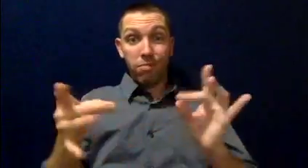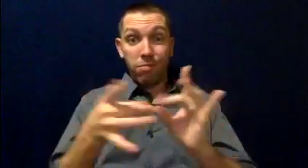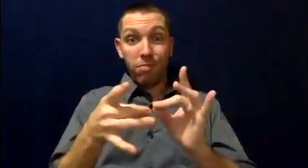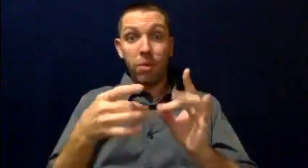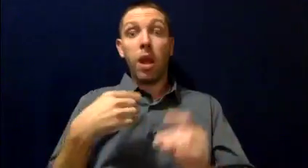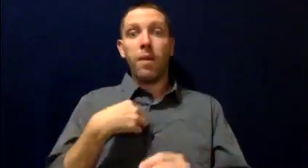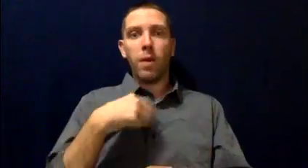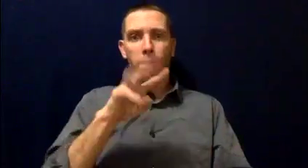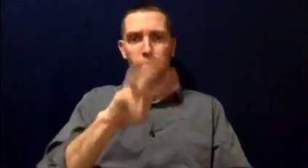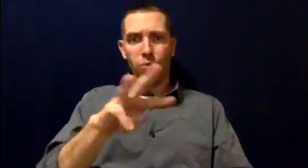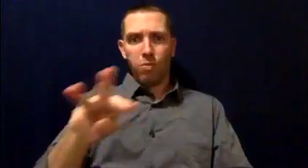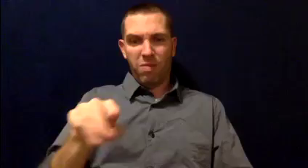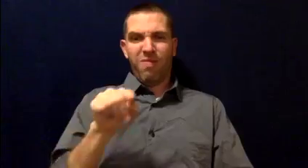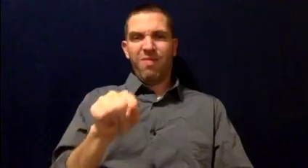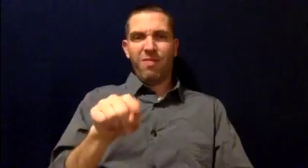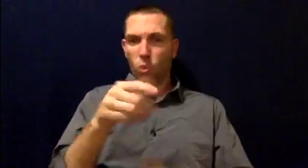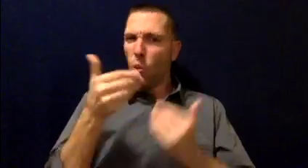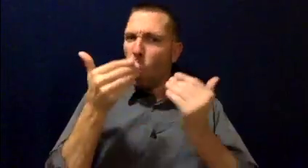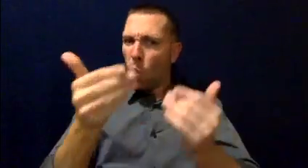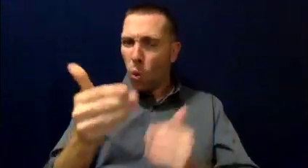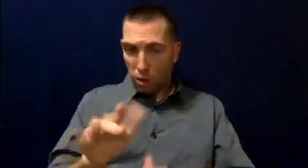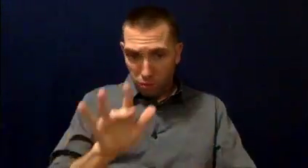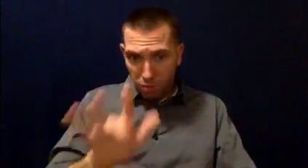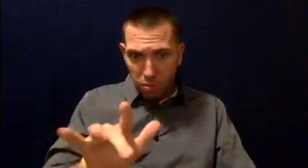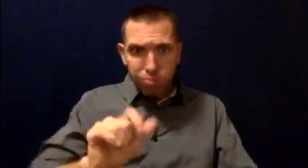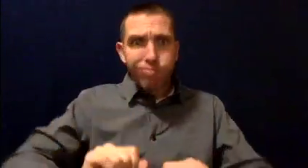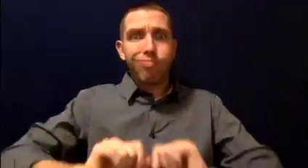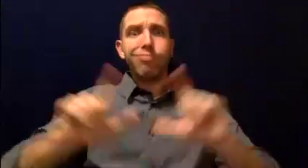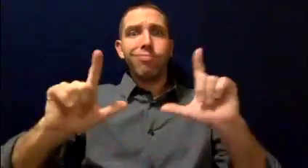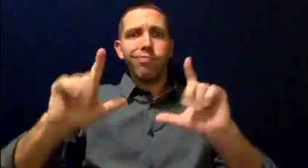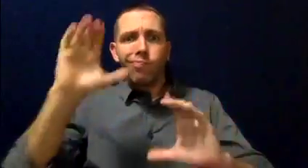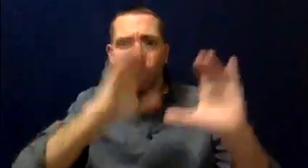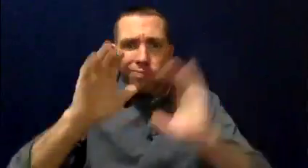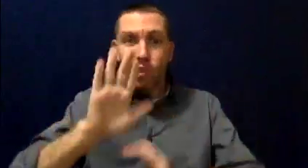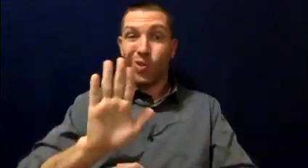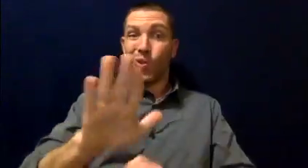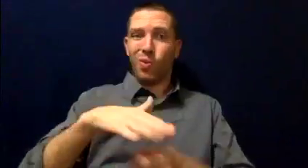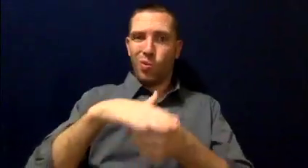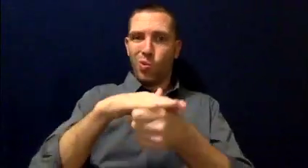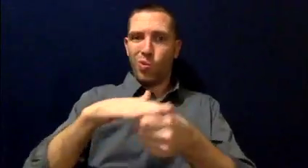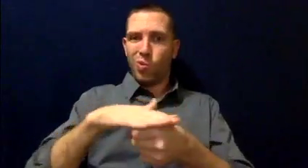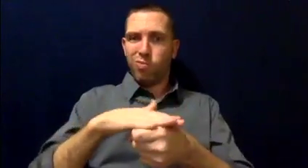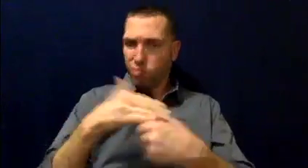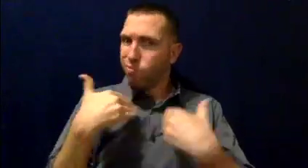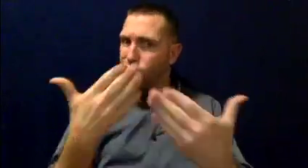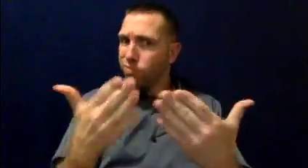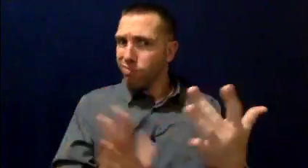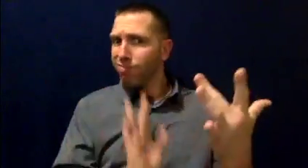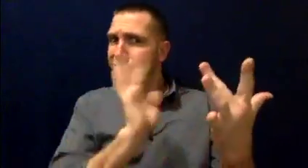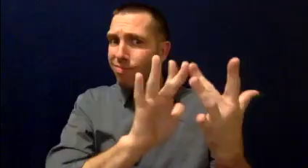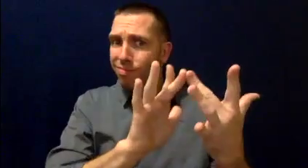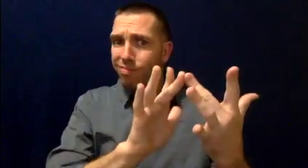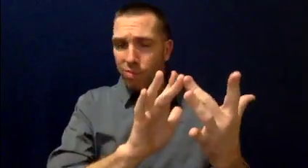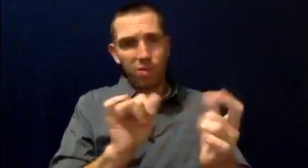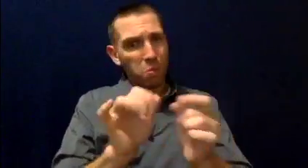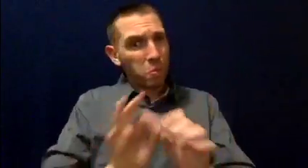https://nationaldb.org/members/list?type=State+Project and click on your state.